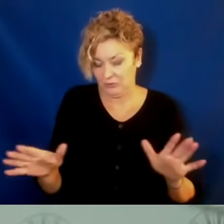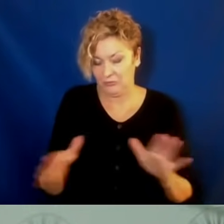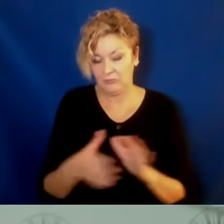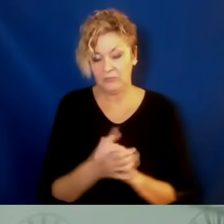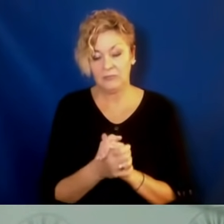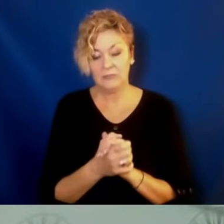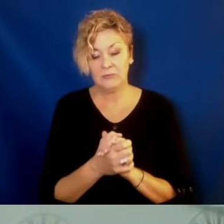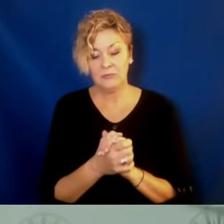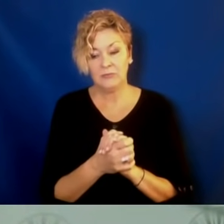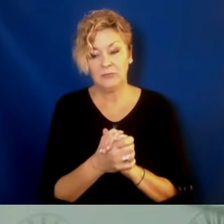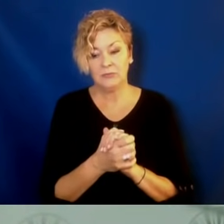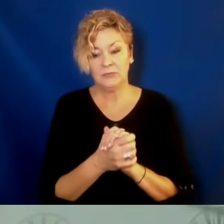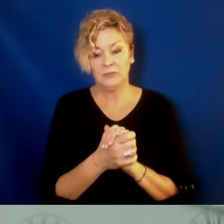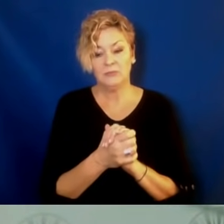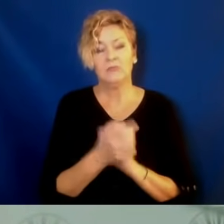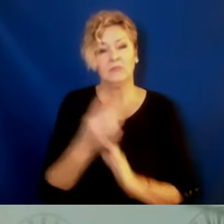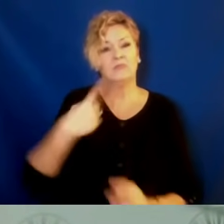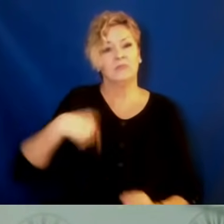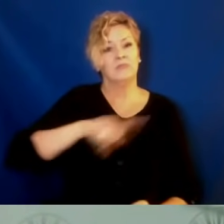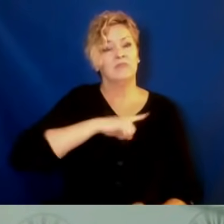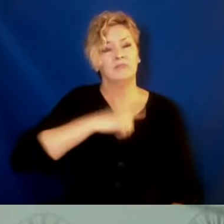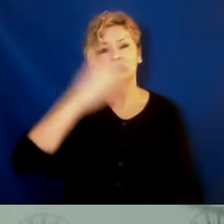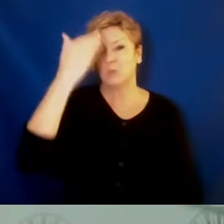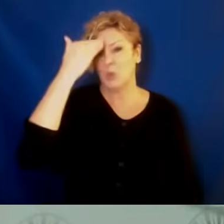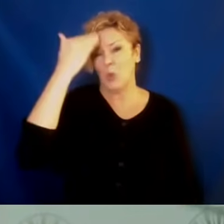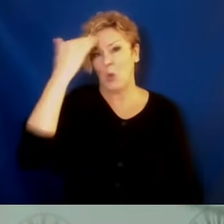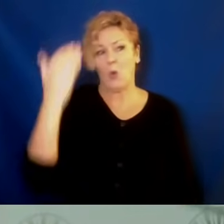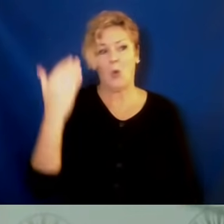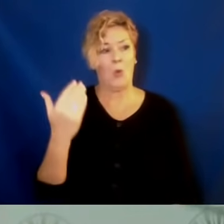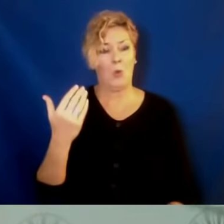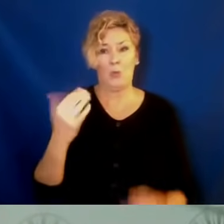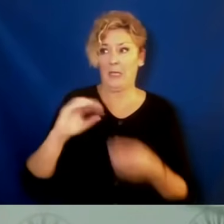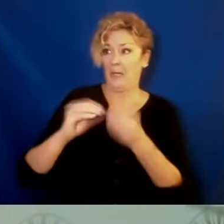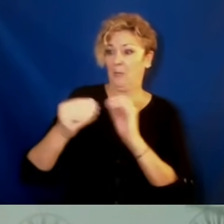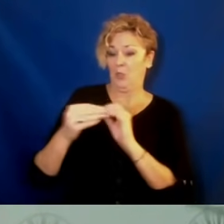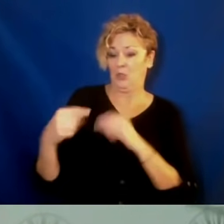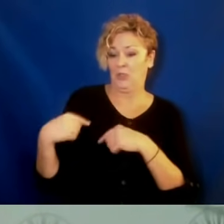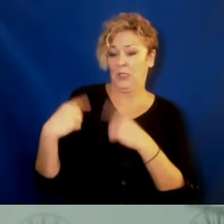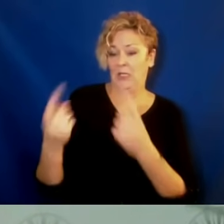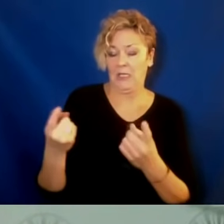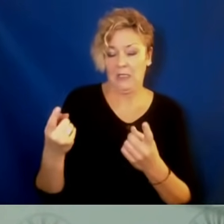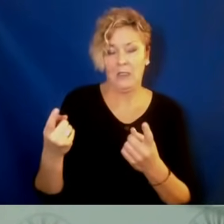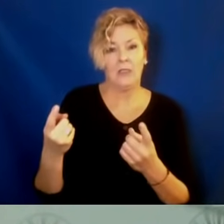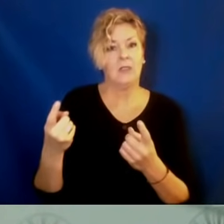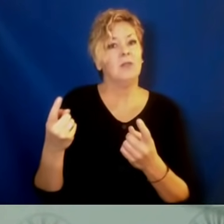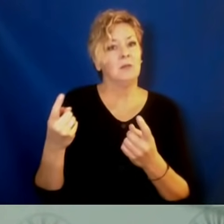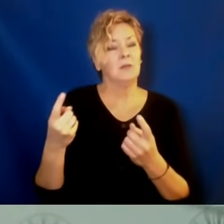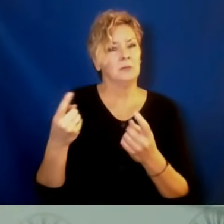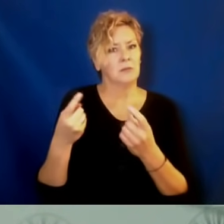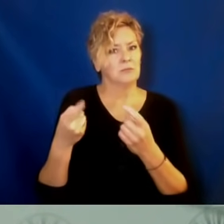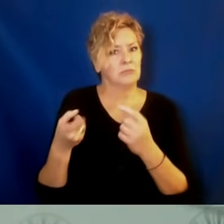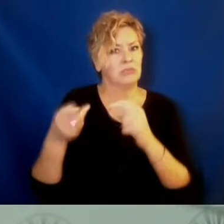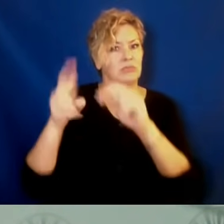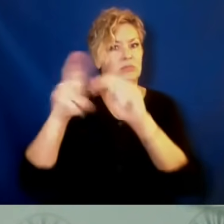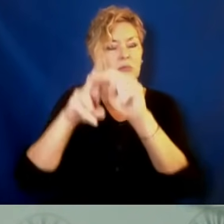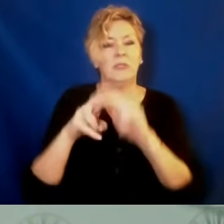the outbreak at JL B is now over. A reminder to everybody to please continue to regularly check health authority website